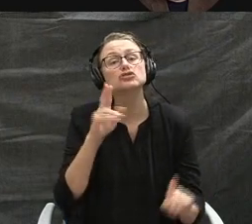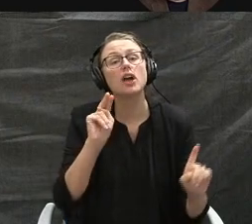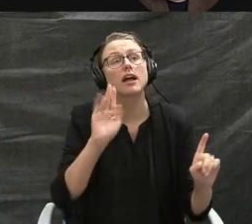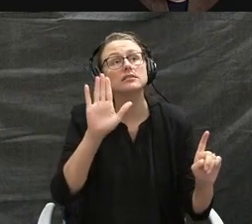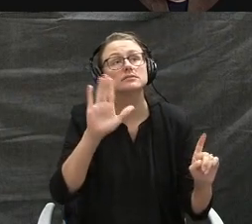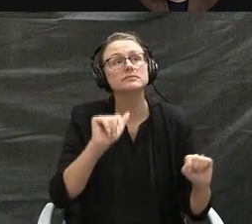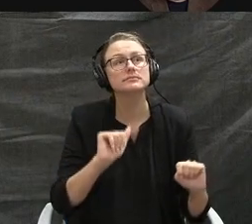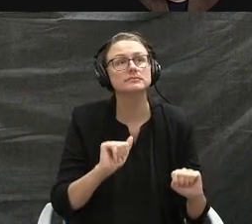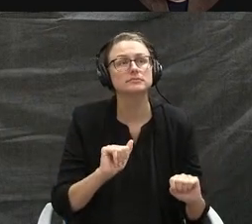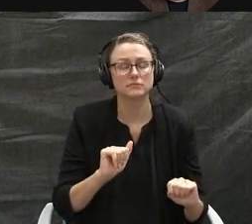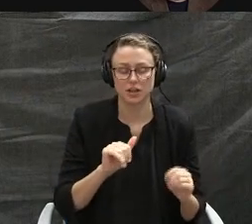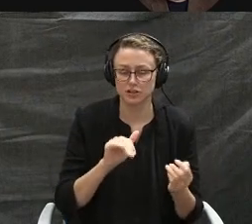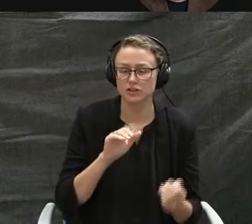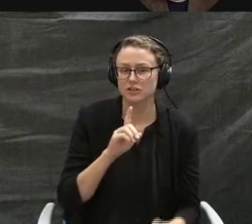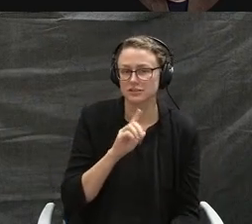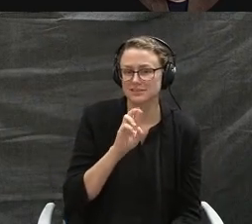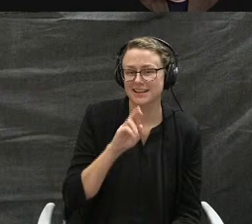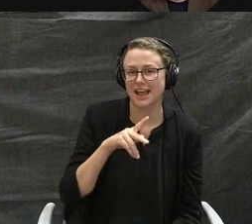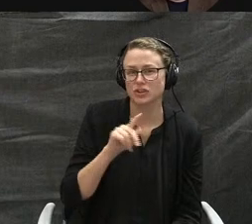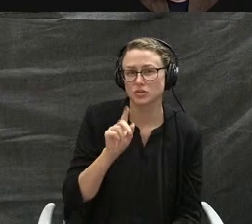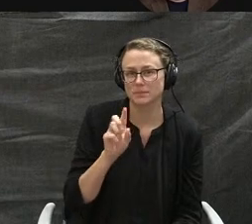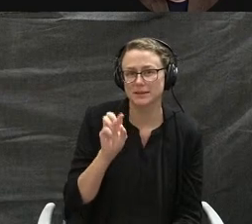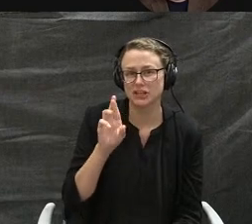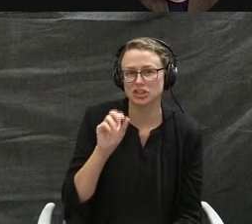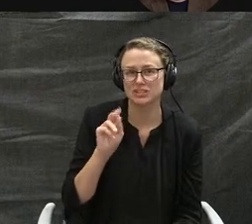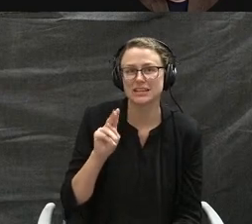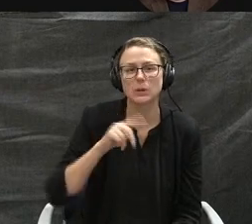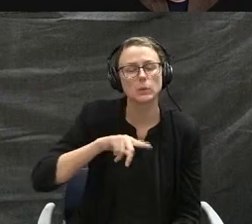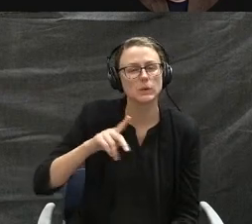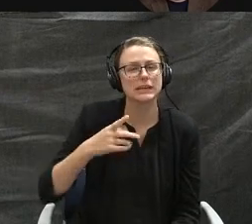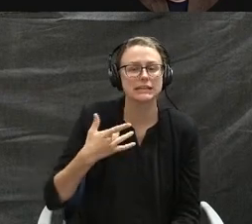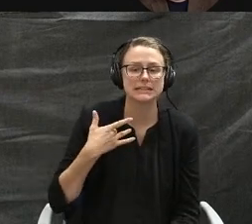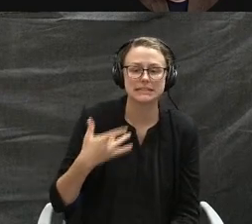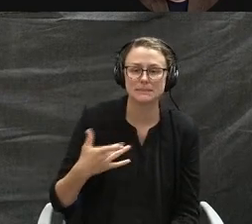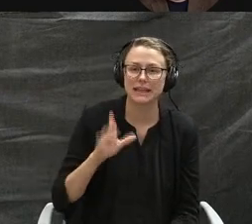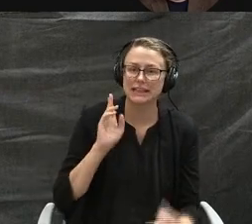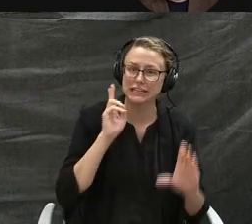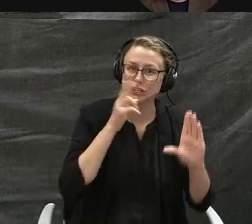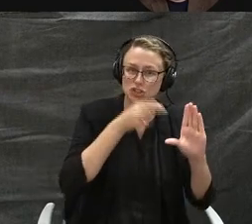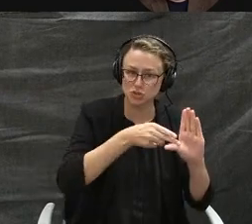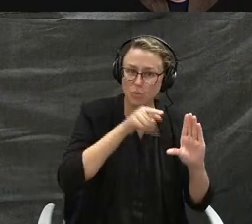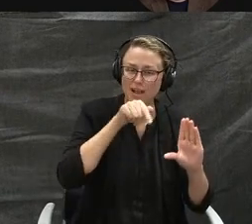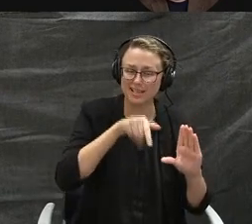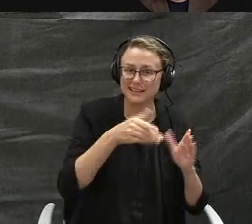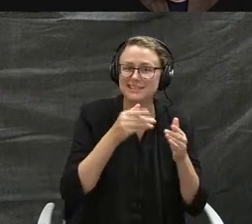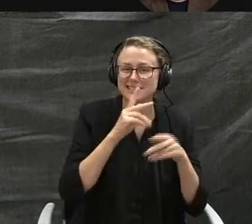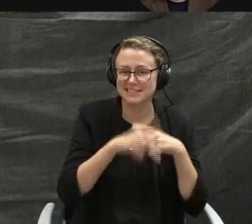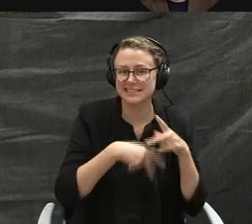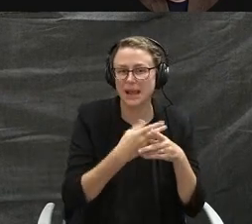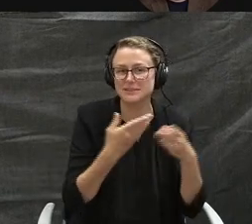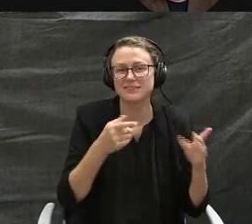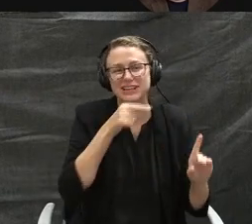We simply join these types of things. You always sort of give us. It's a guidance.